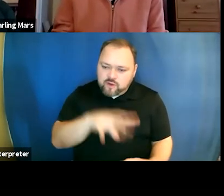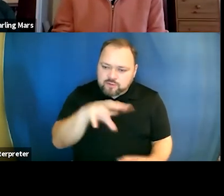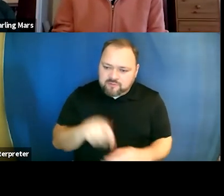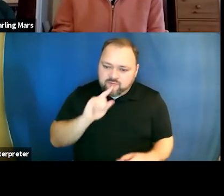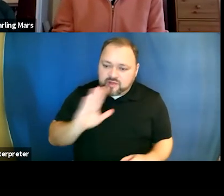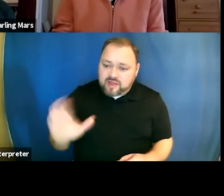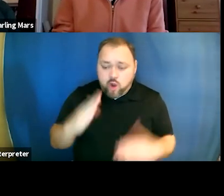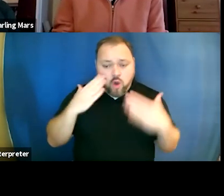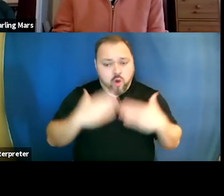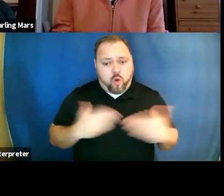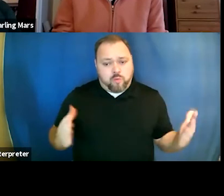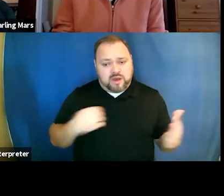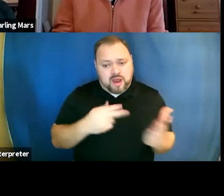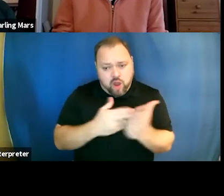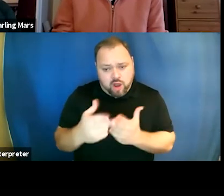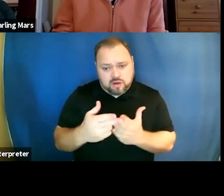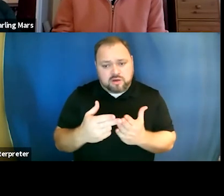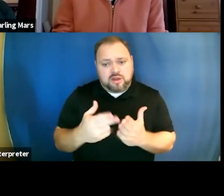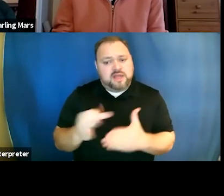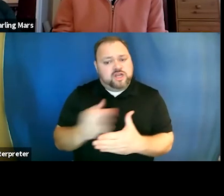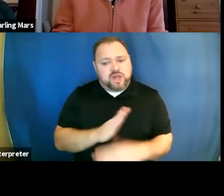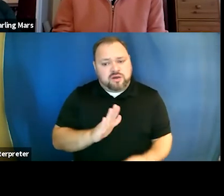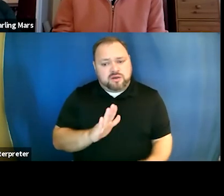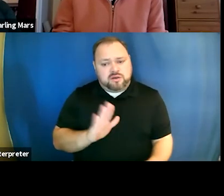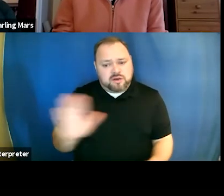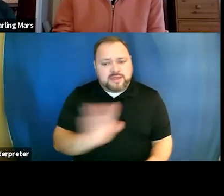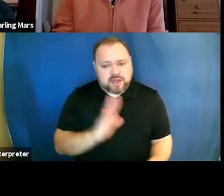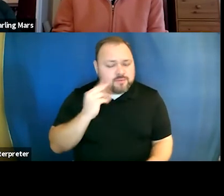their openness and honesty in sharing your experiences.